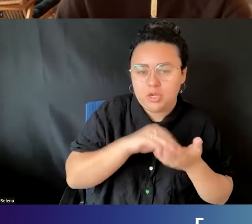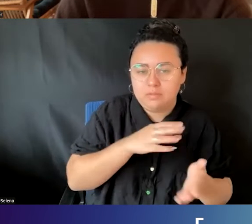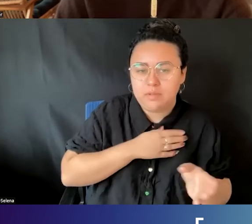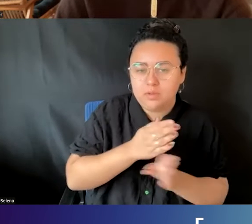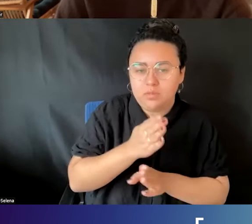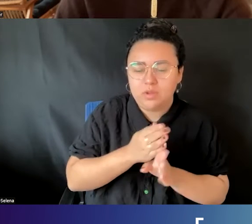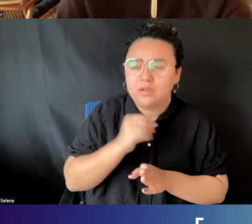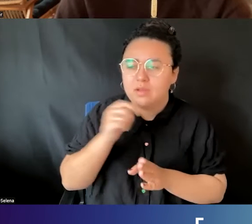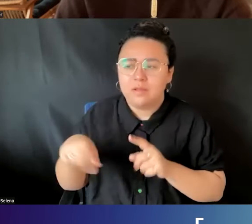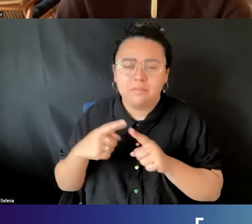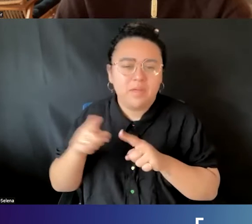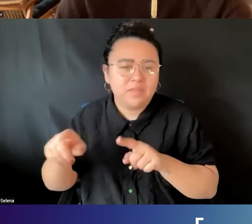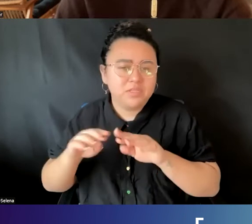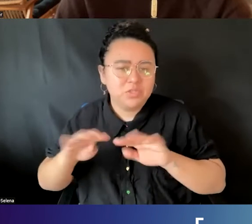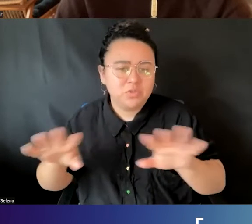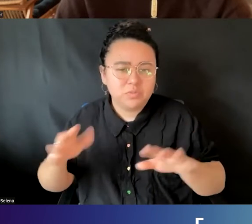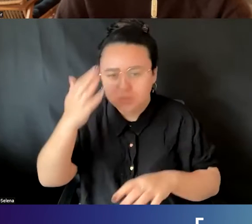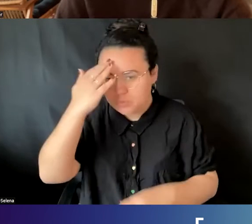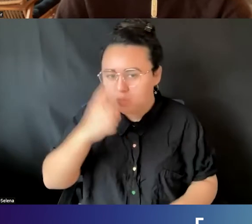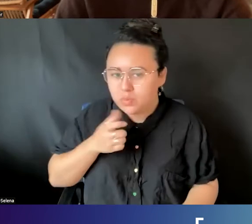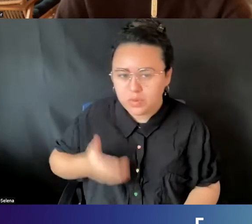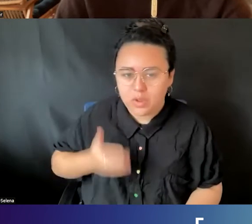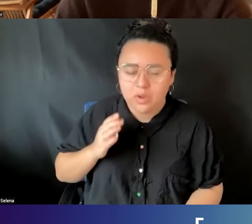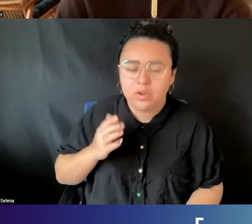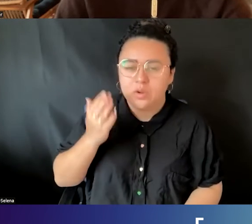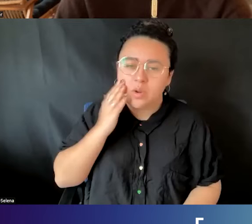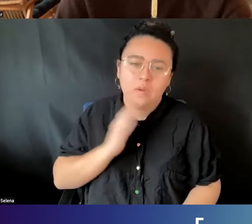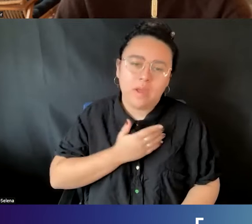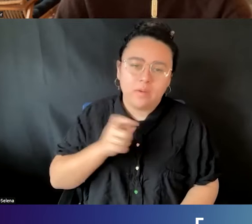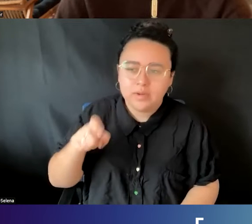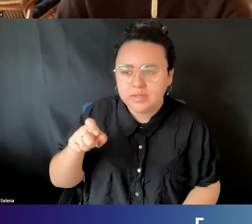getting to know us and our needs and our interests